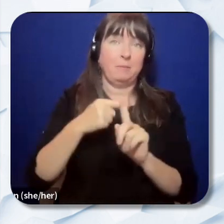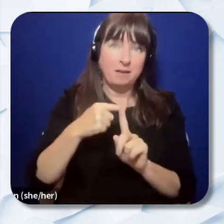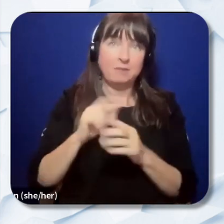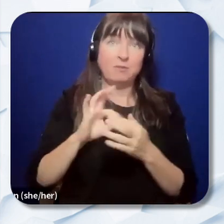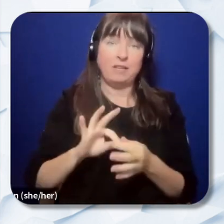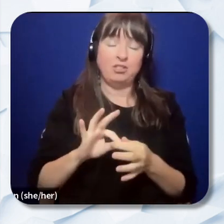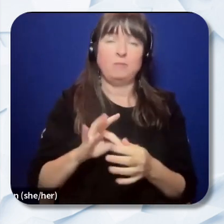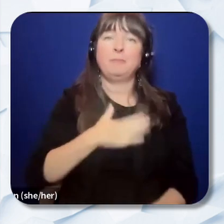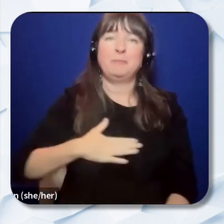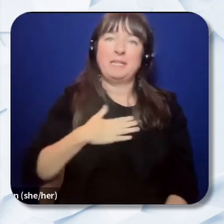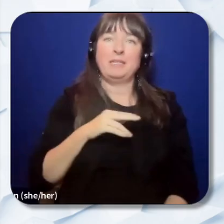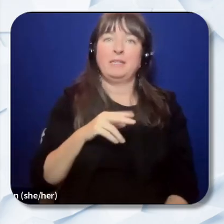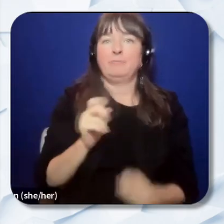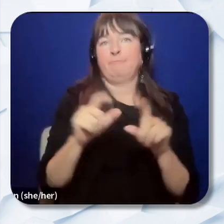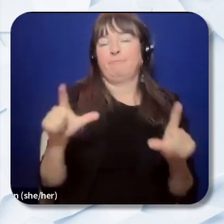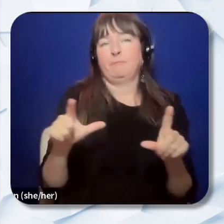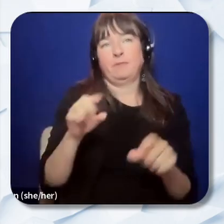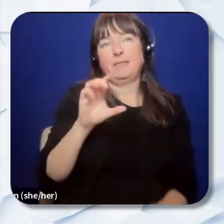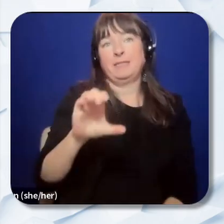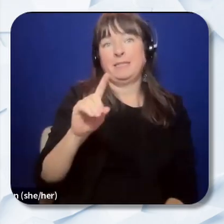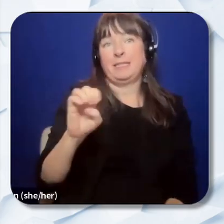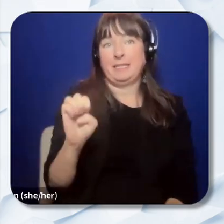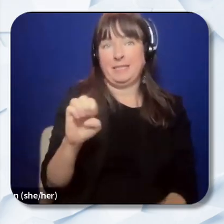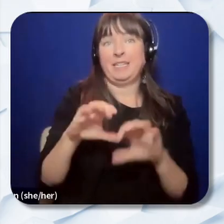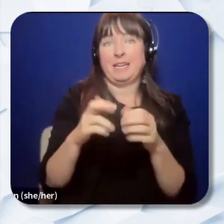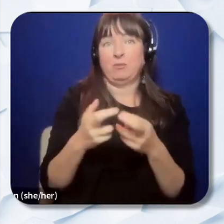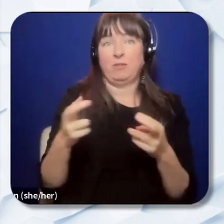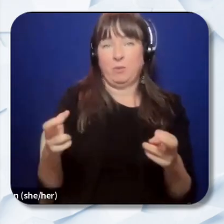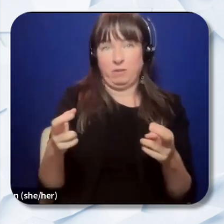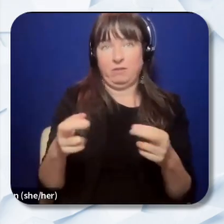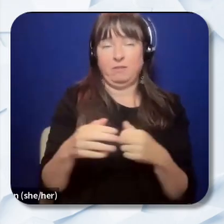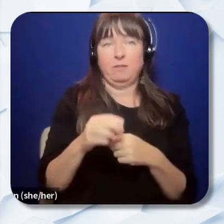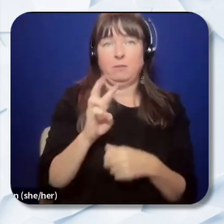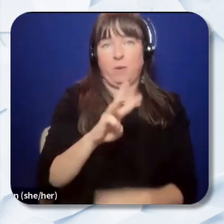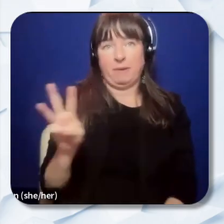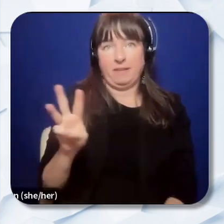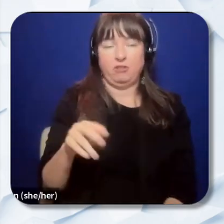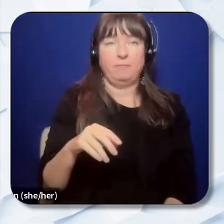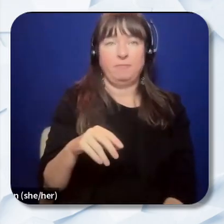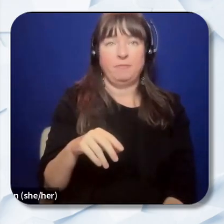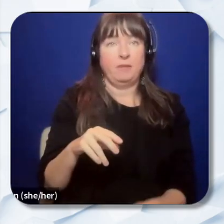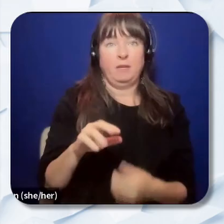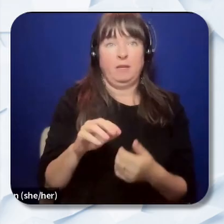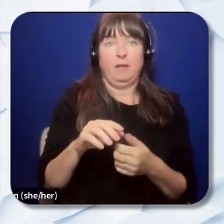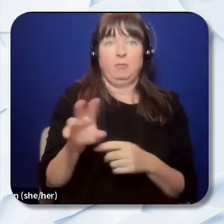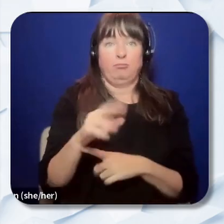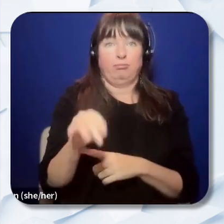please visit our CDE CLASS resources webpage. You can access it by scanning the QR code on